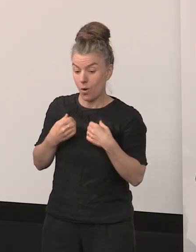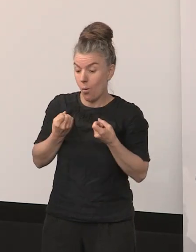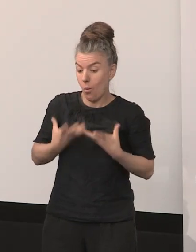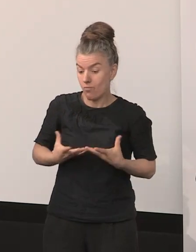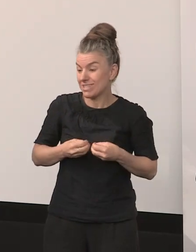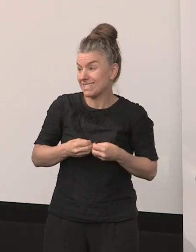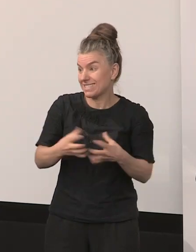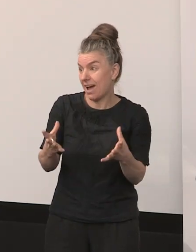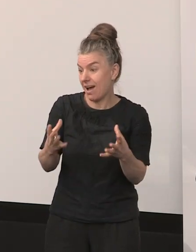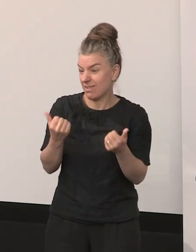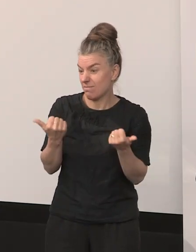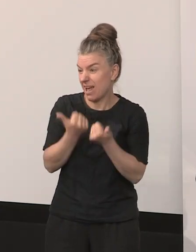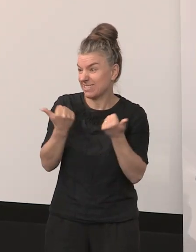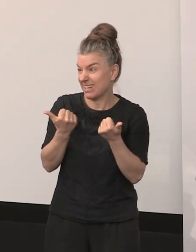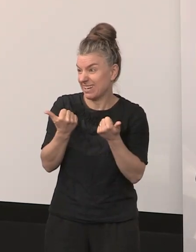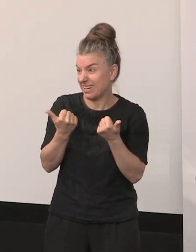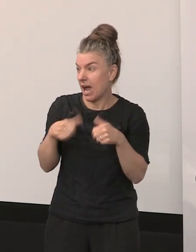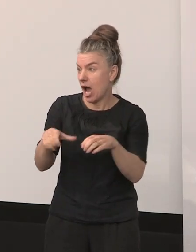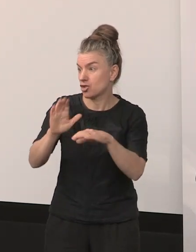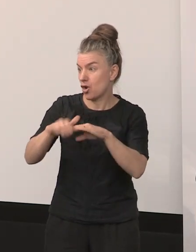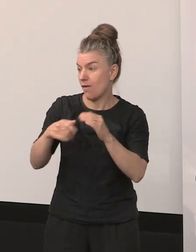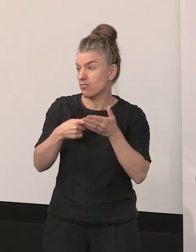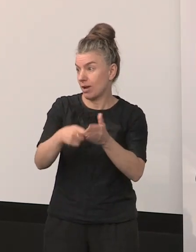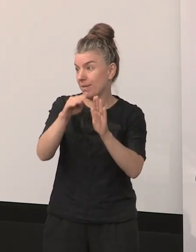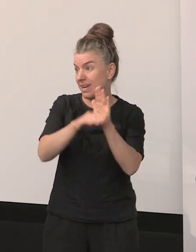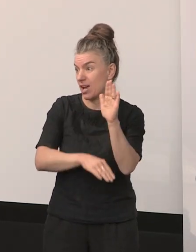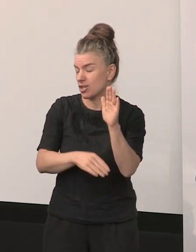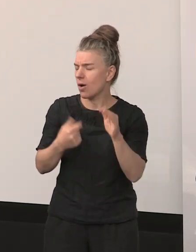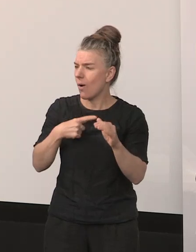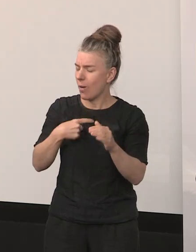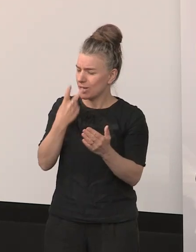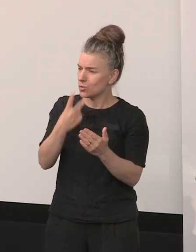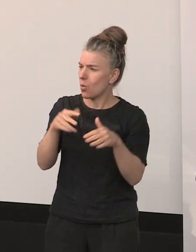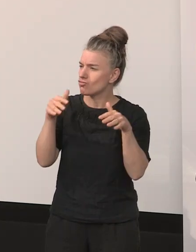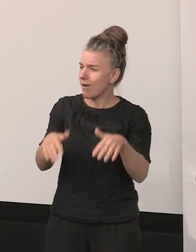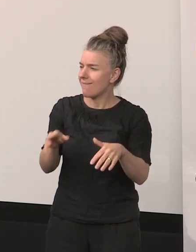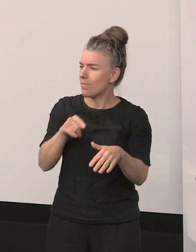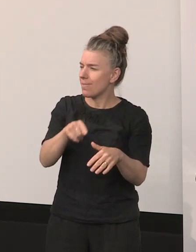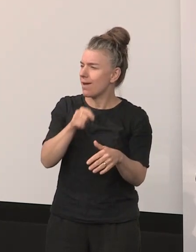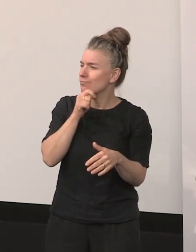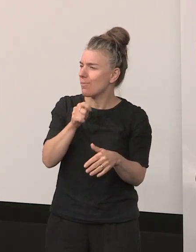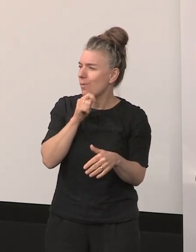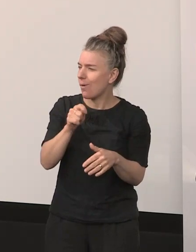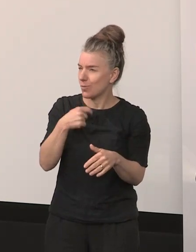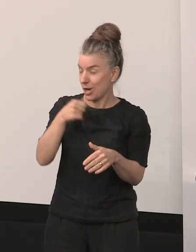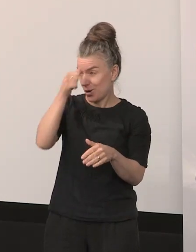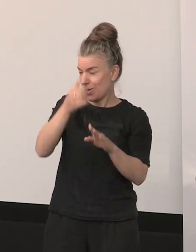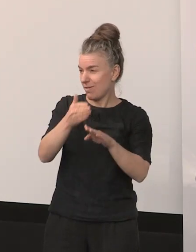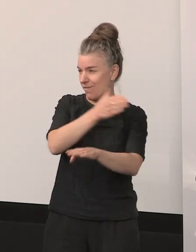that this morning. We're mapping out our response to each of those recommendations. Much of that work is already under way. So, because we were